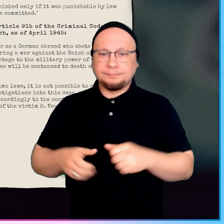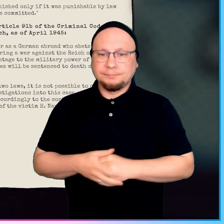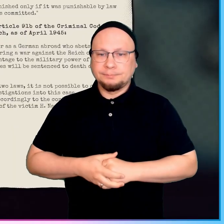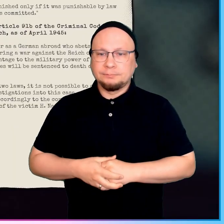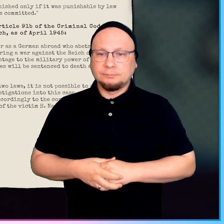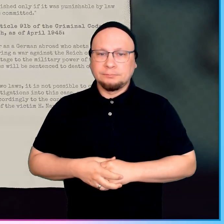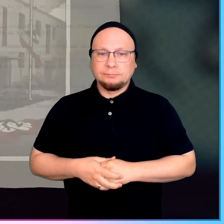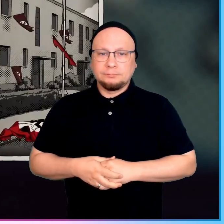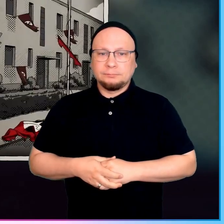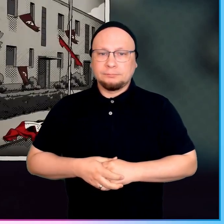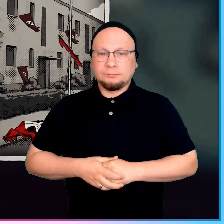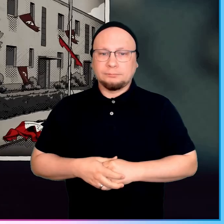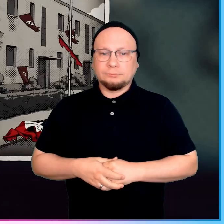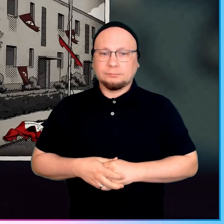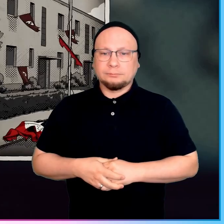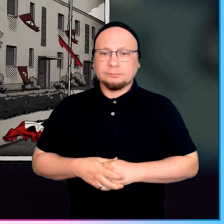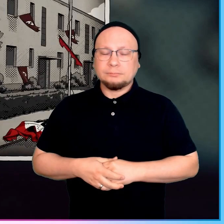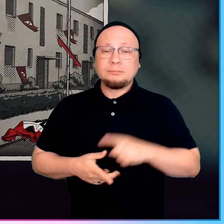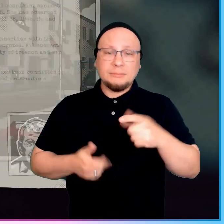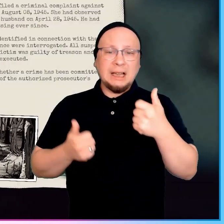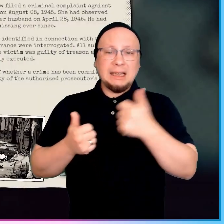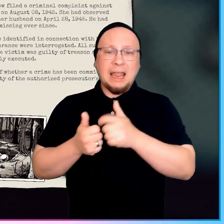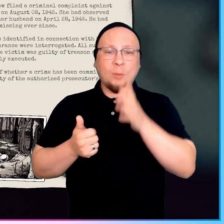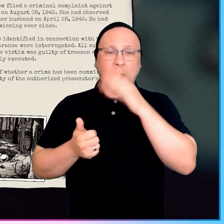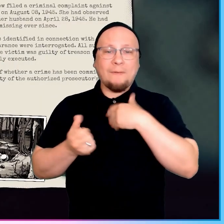Since players work with documents while investigating, we are also